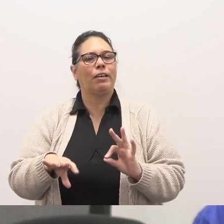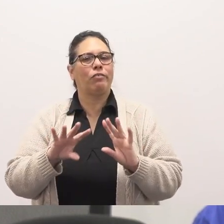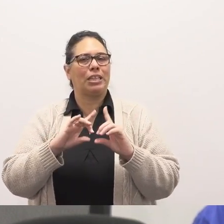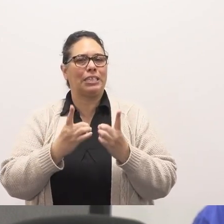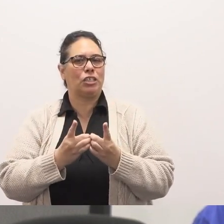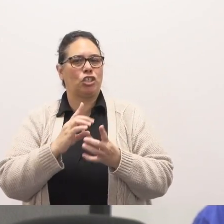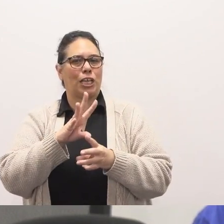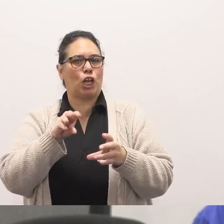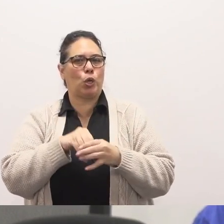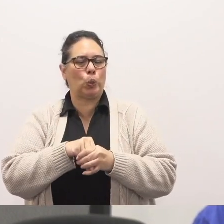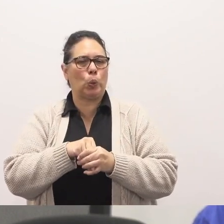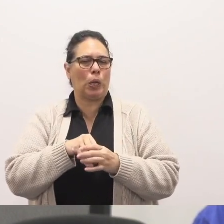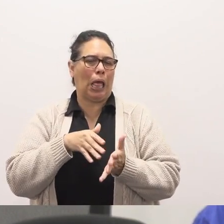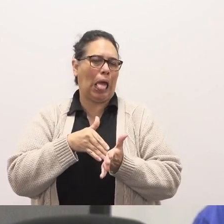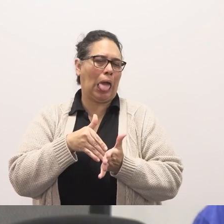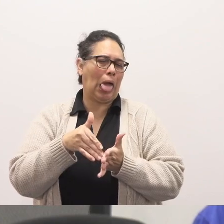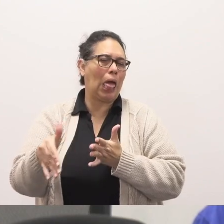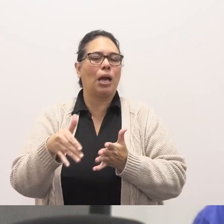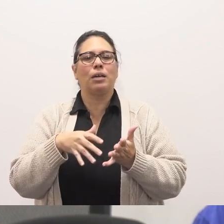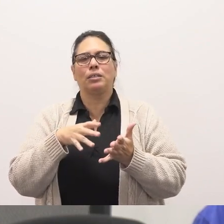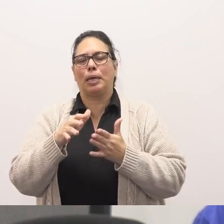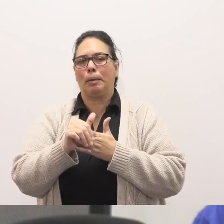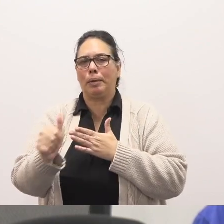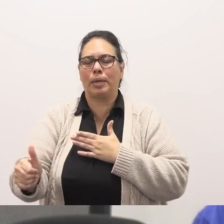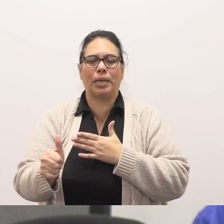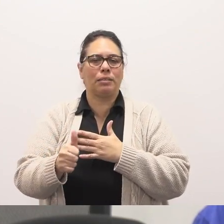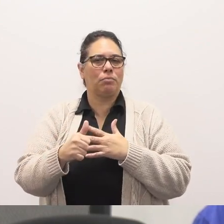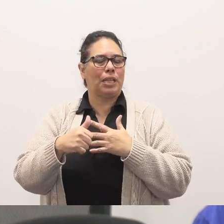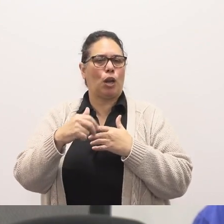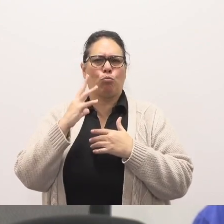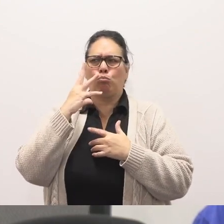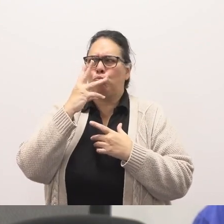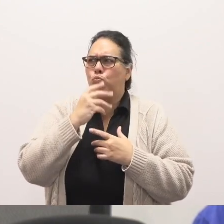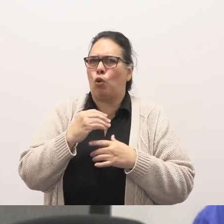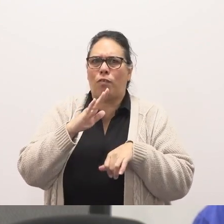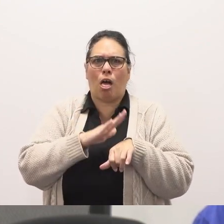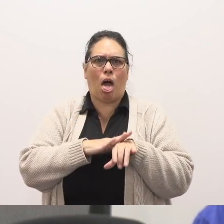of dollars worth of art that now adorn Renaissance walls and inspire our students.